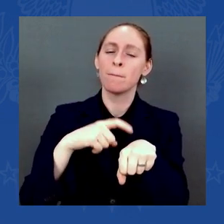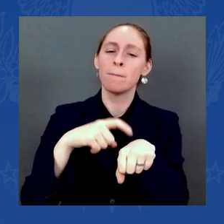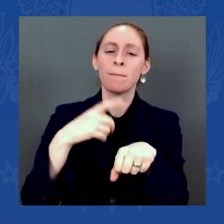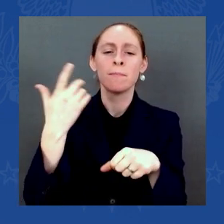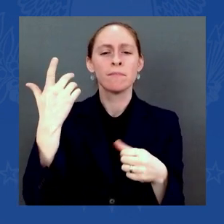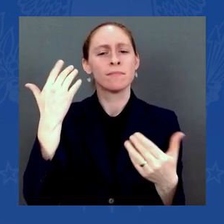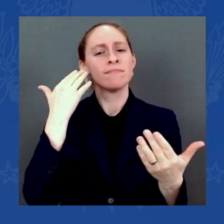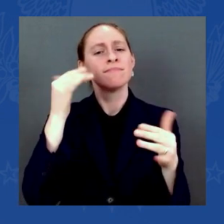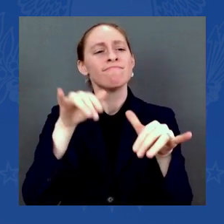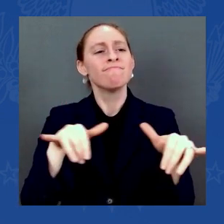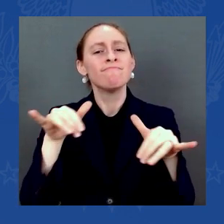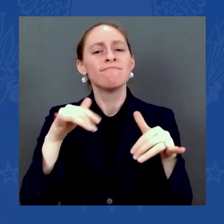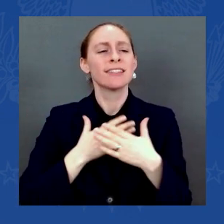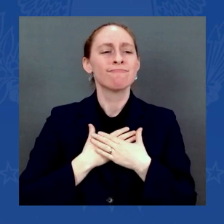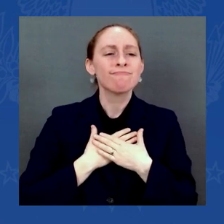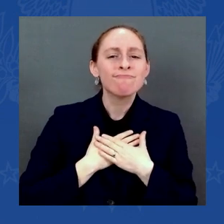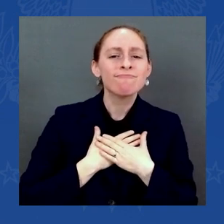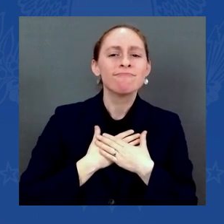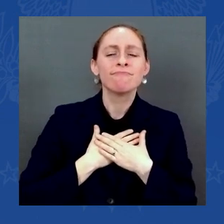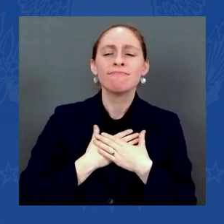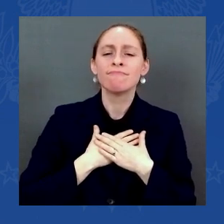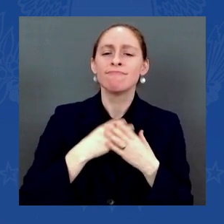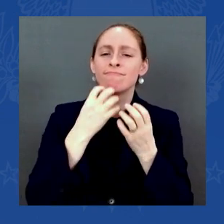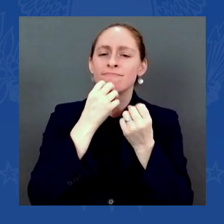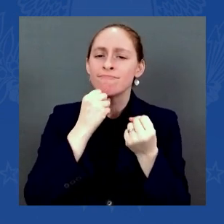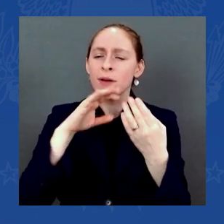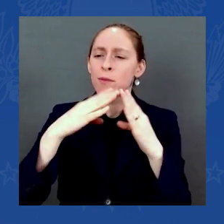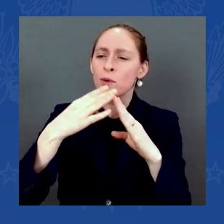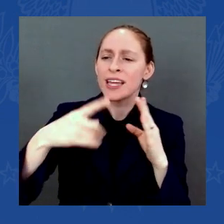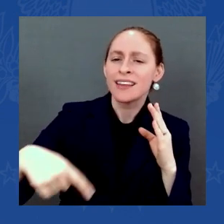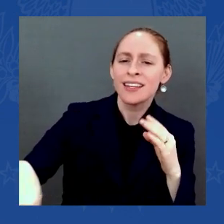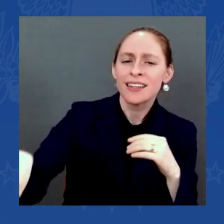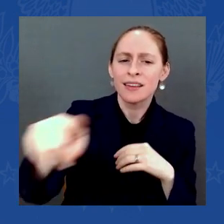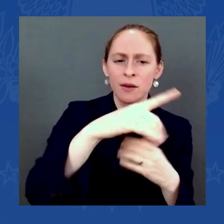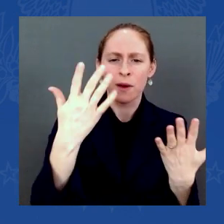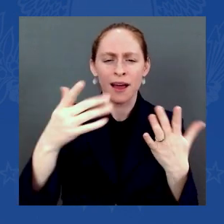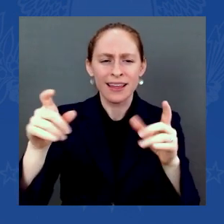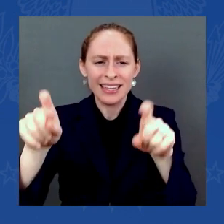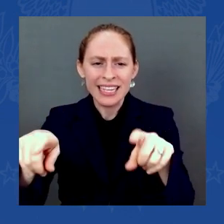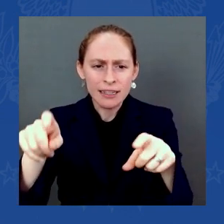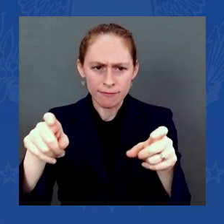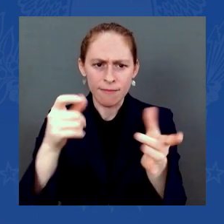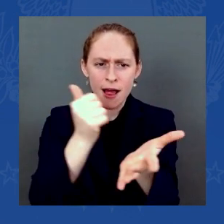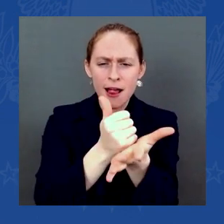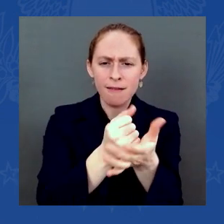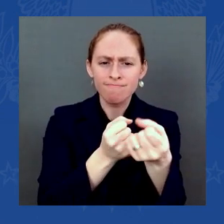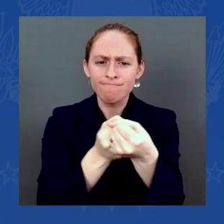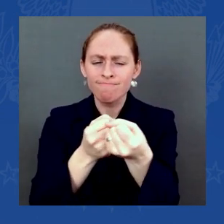That's Accelerating Access to Critical Therapies for ALS Act -- that's what we're going to talk about today.